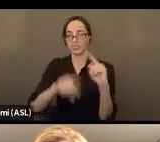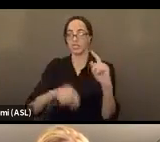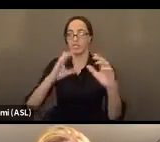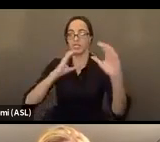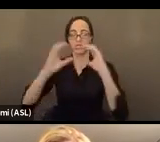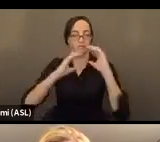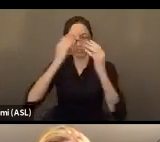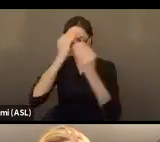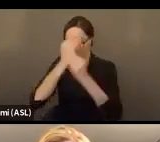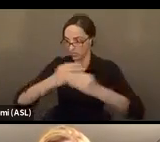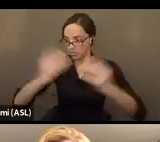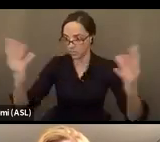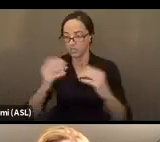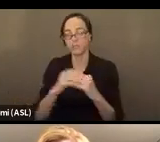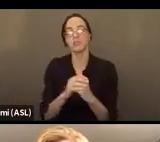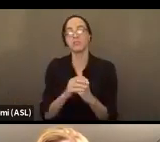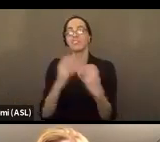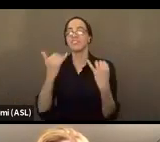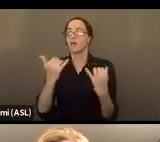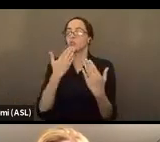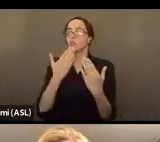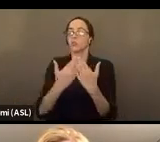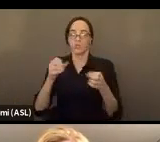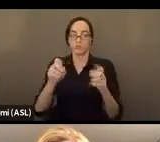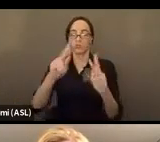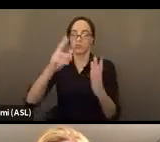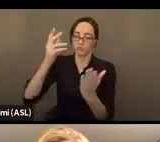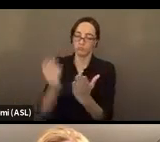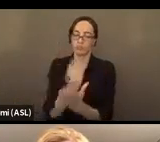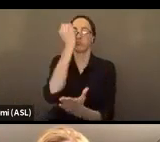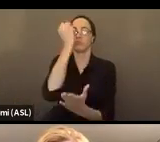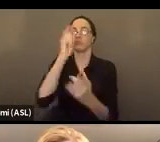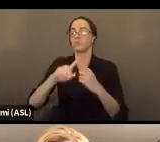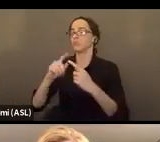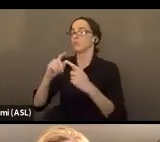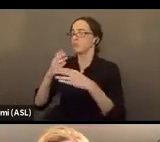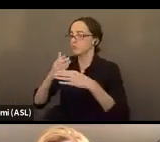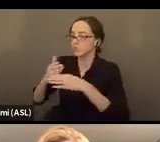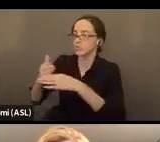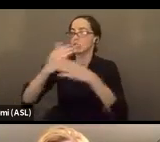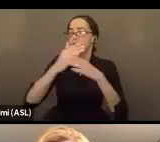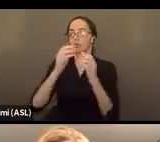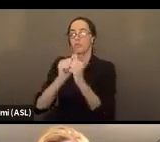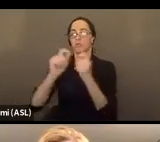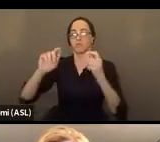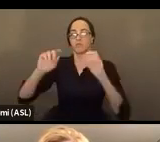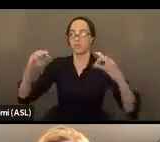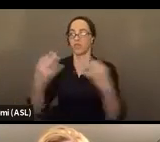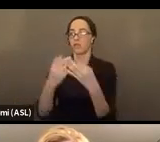ones with close family or friends let them know where you're going to be evacuating to we saw